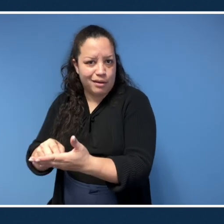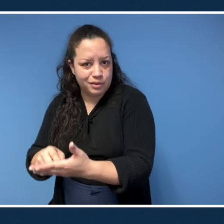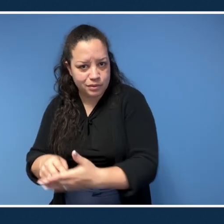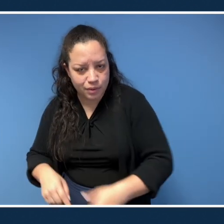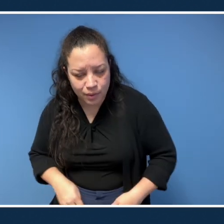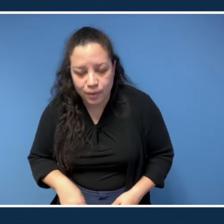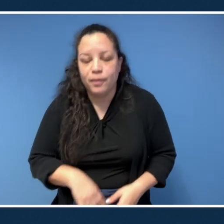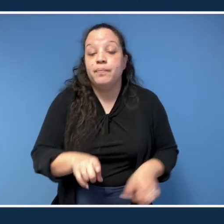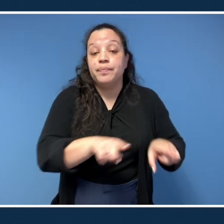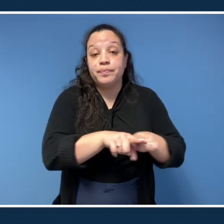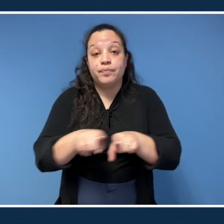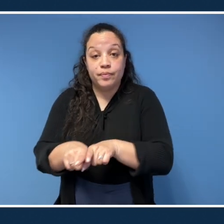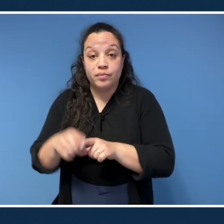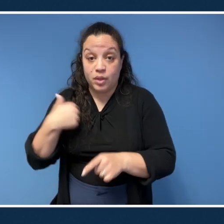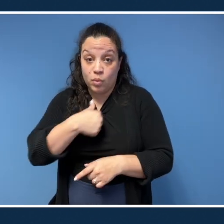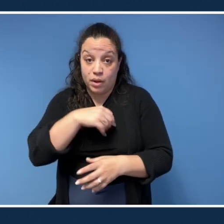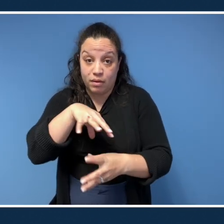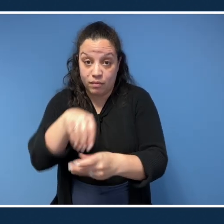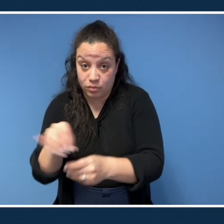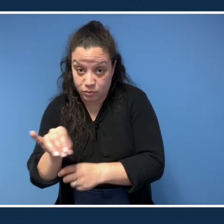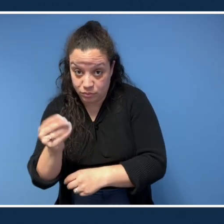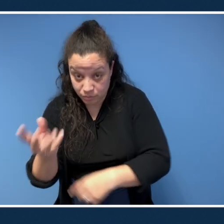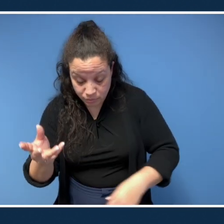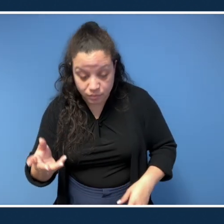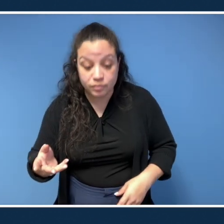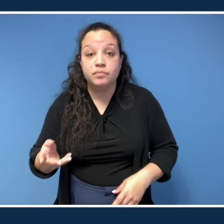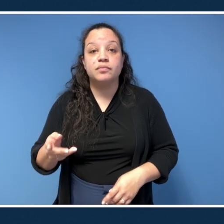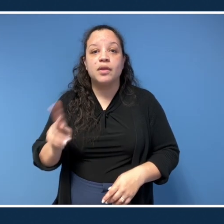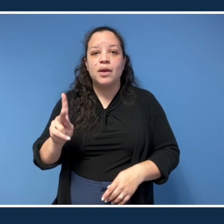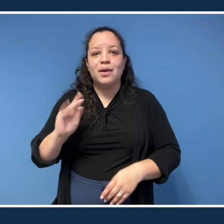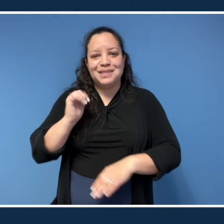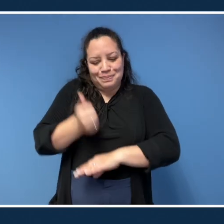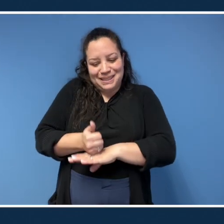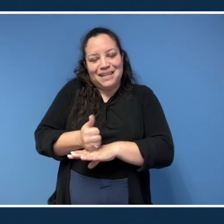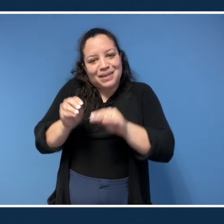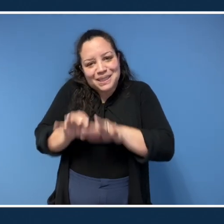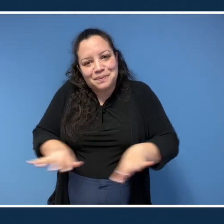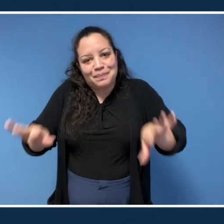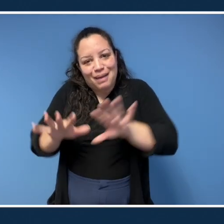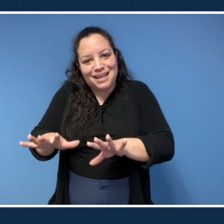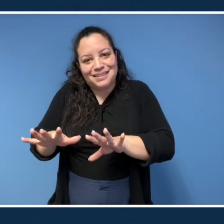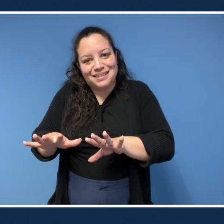and we've been just part of this initiative as well too, is that having dedicated spaces on campus for individuals.